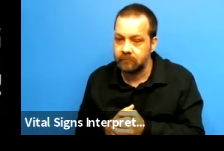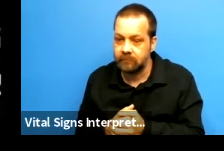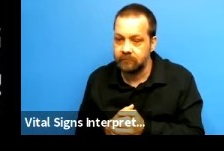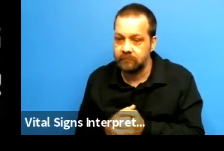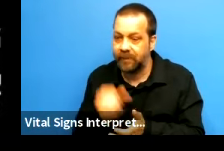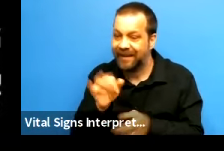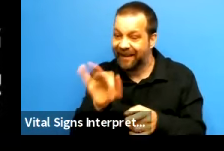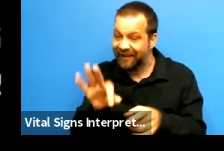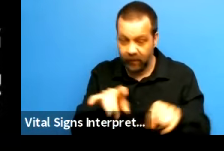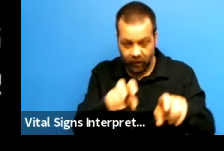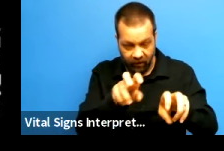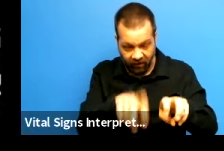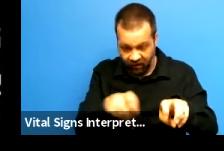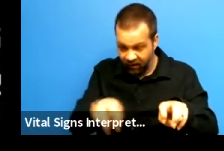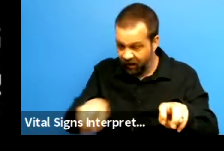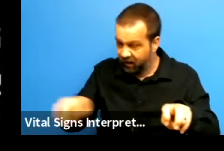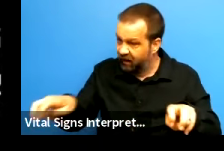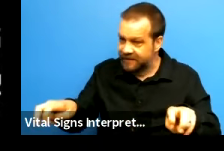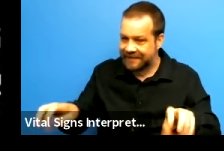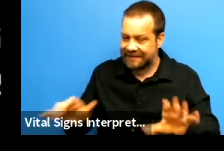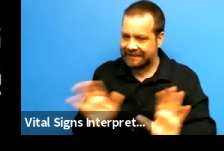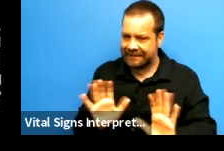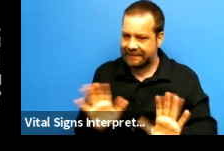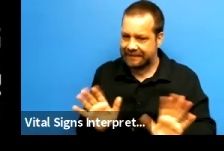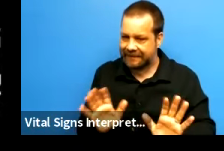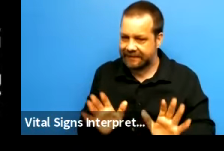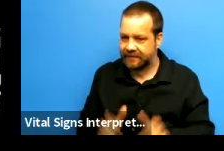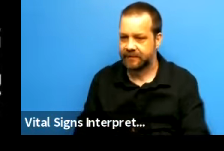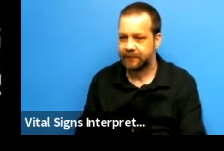been not a good situation for him